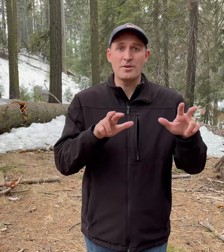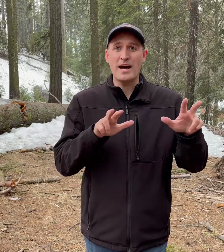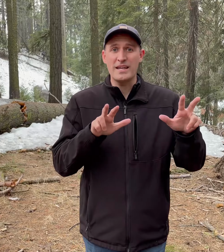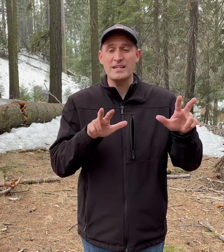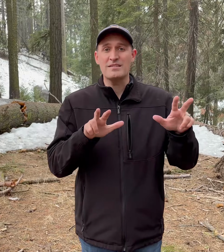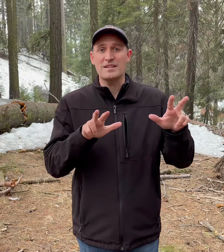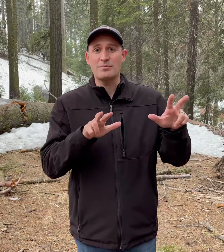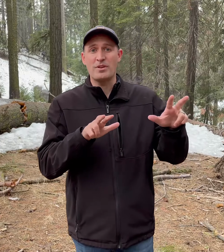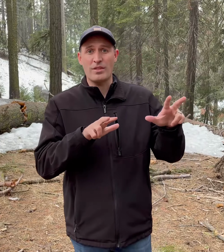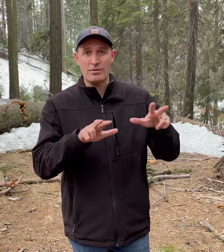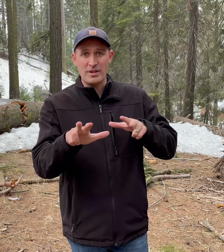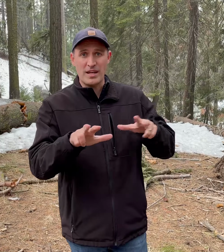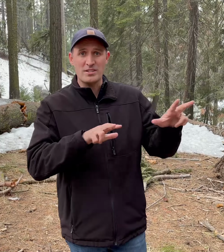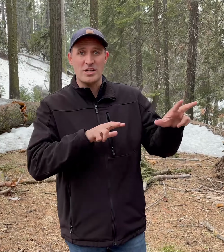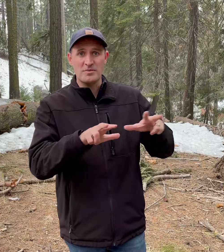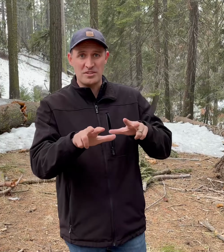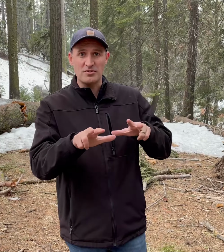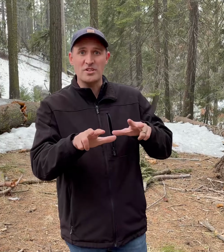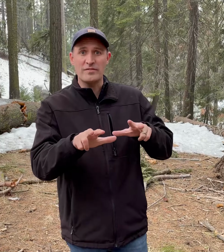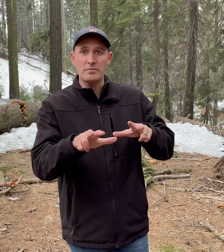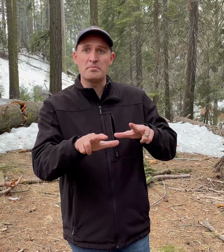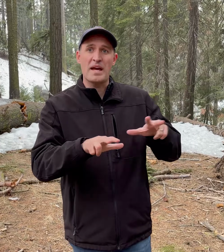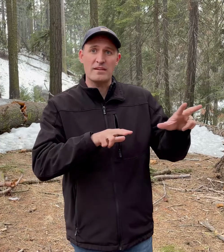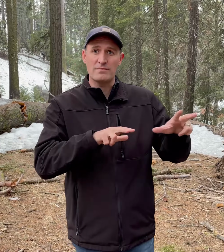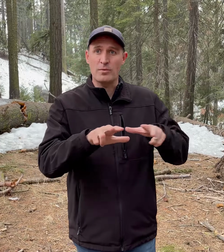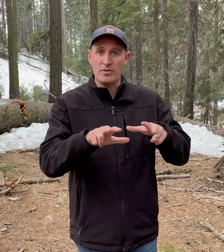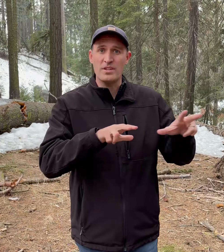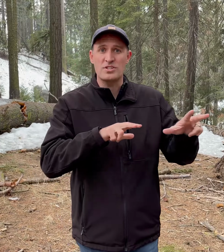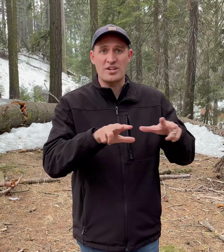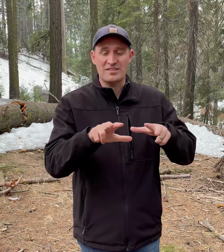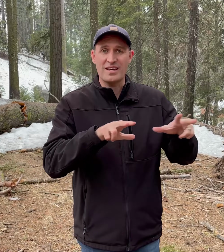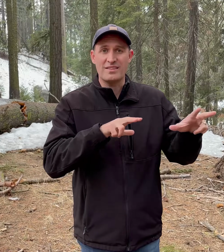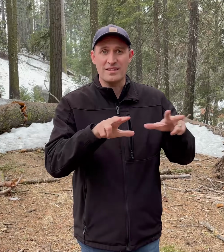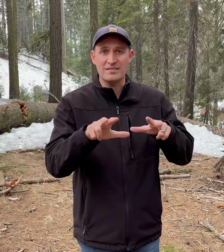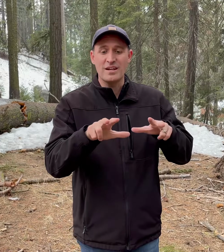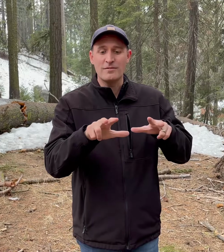hiking is done with the three hand shapes and you shuffle back and forth just like this for